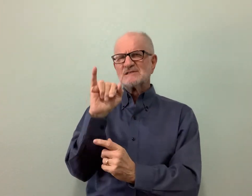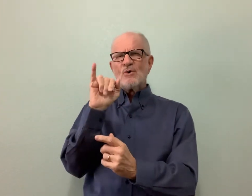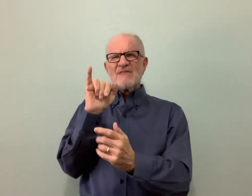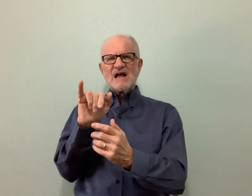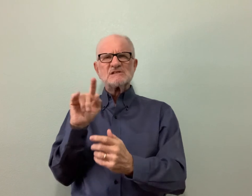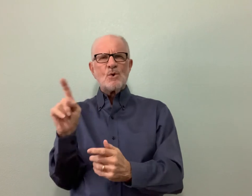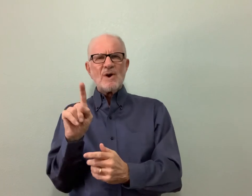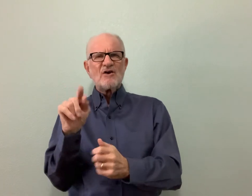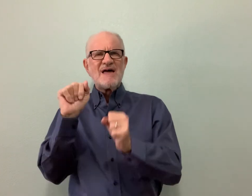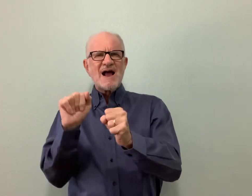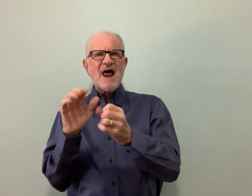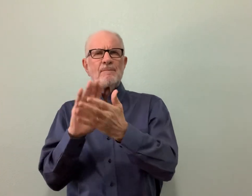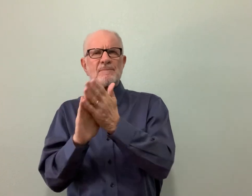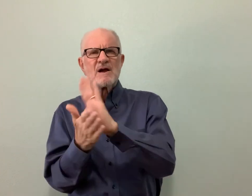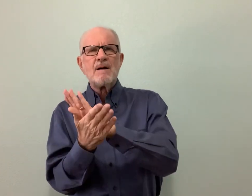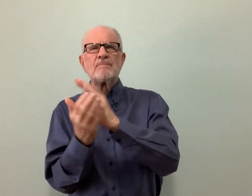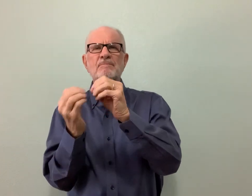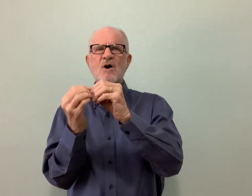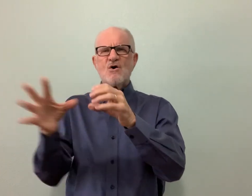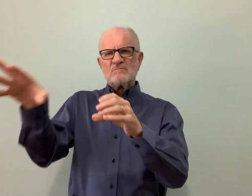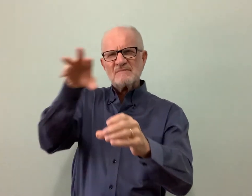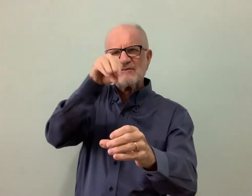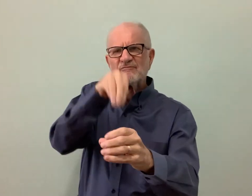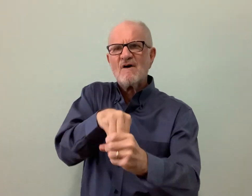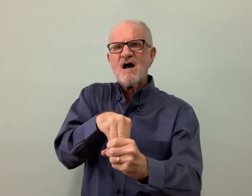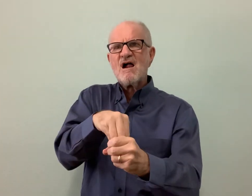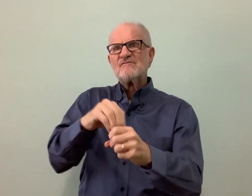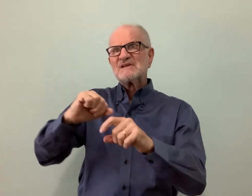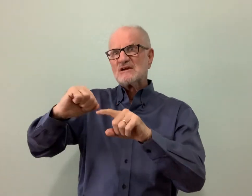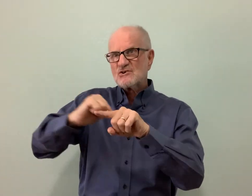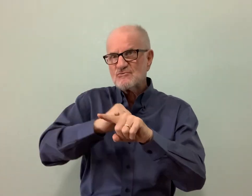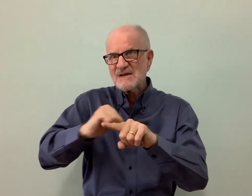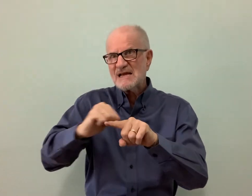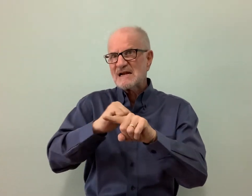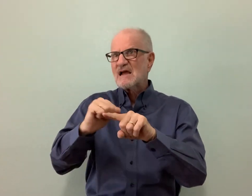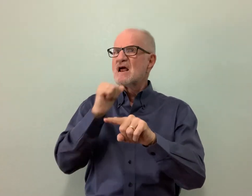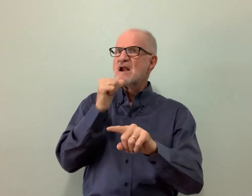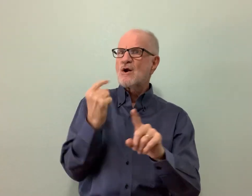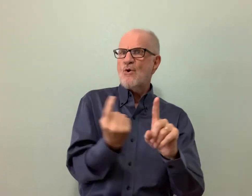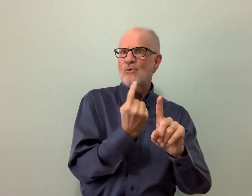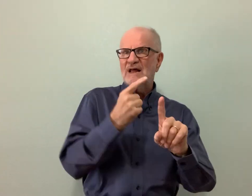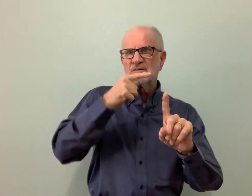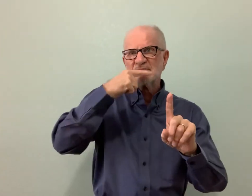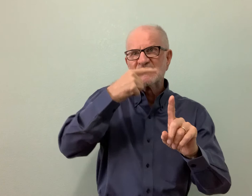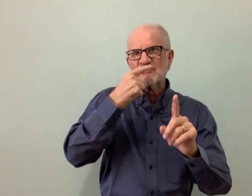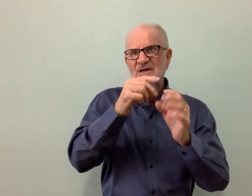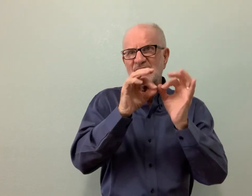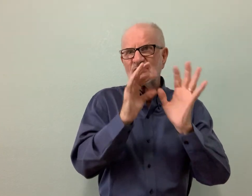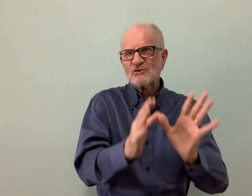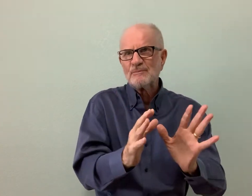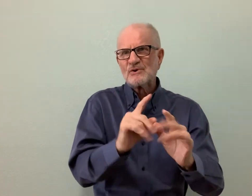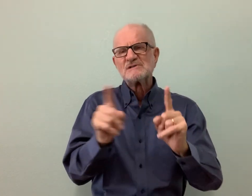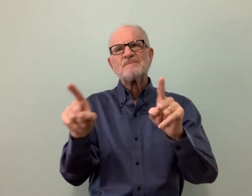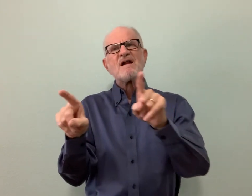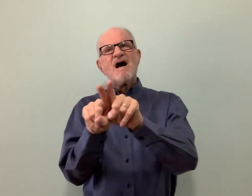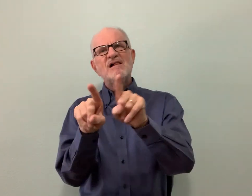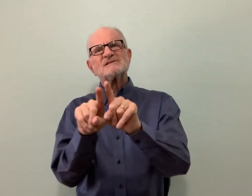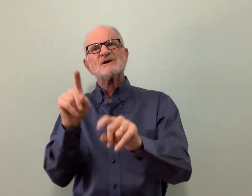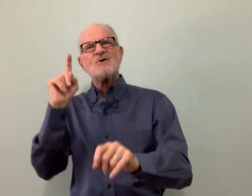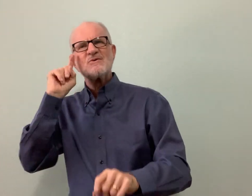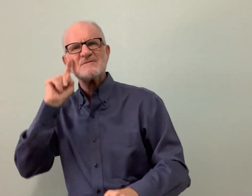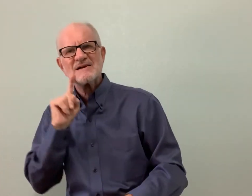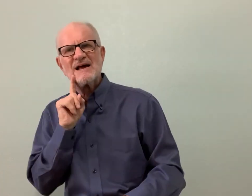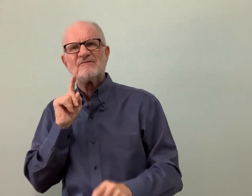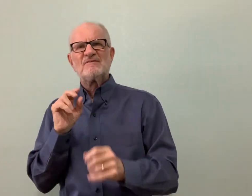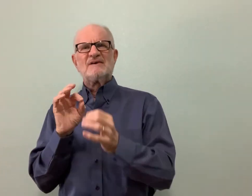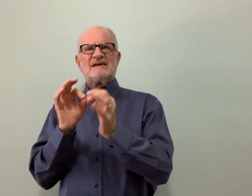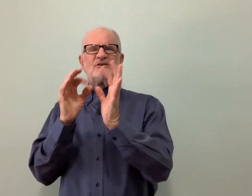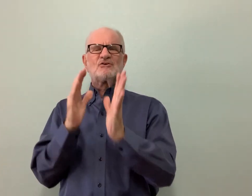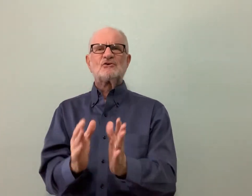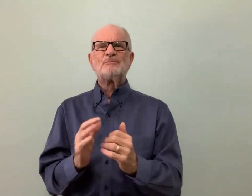So that’s where they can become more involved in training not only hearing interpreters, but also deaf interpreters.